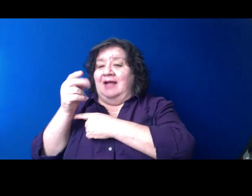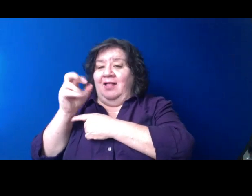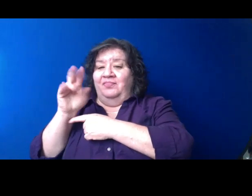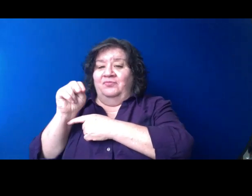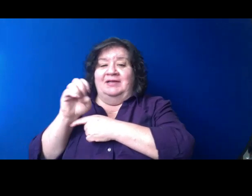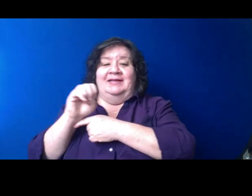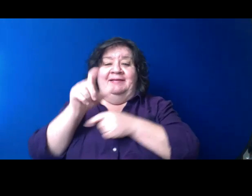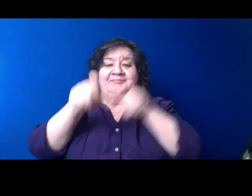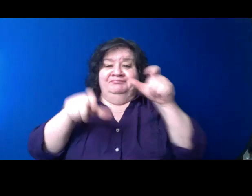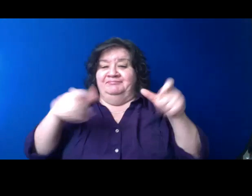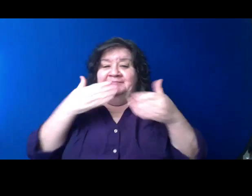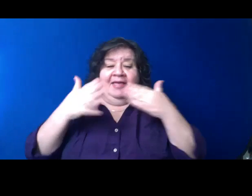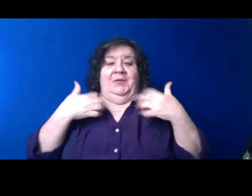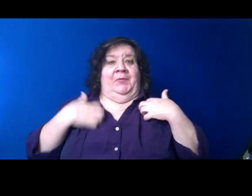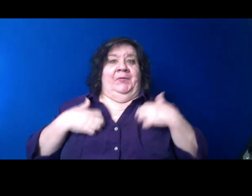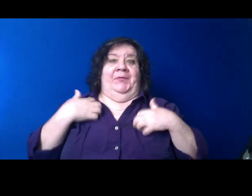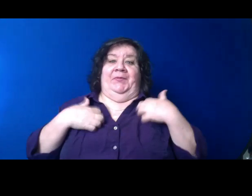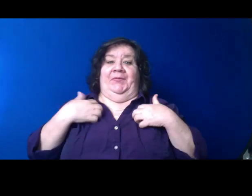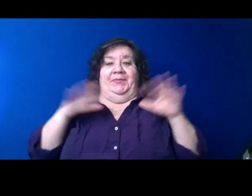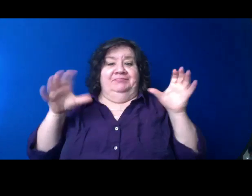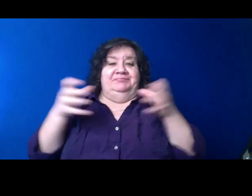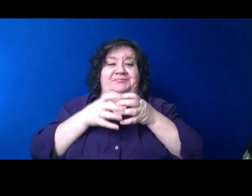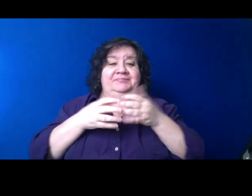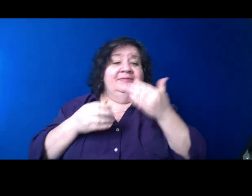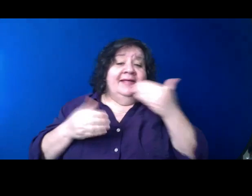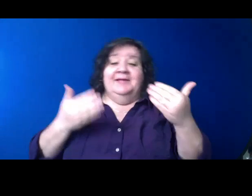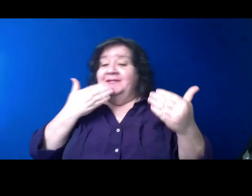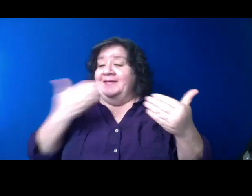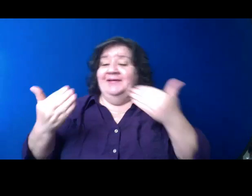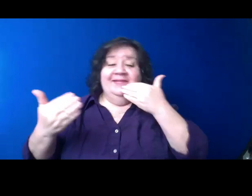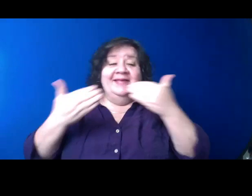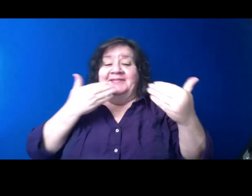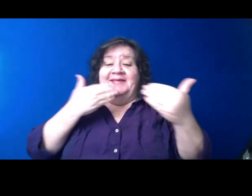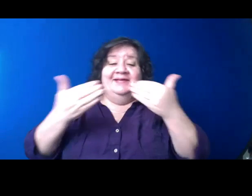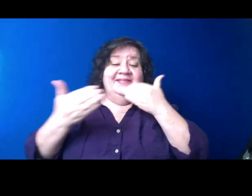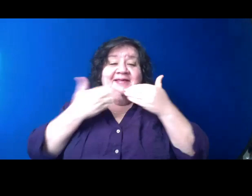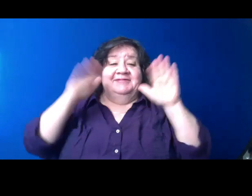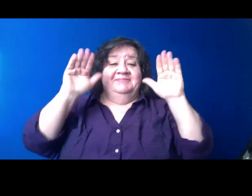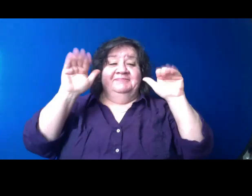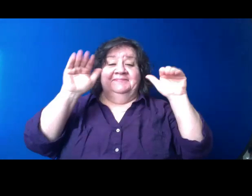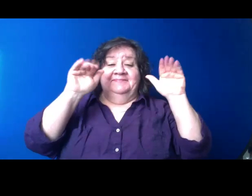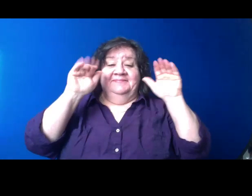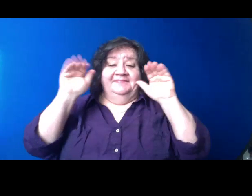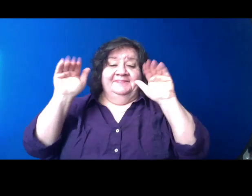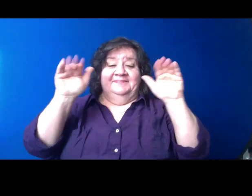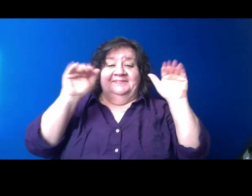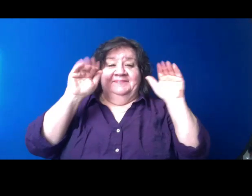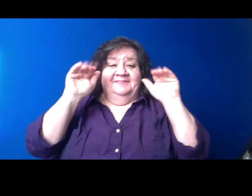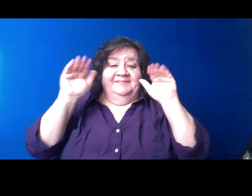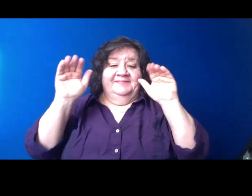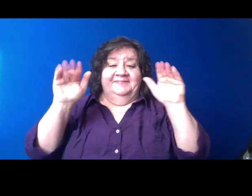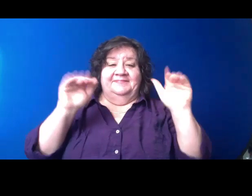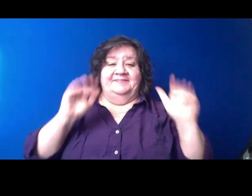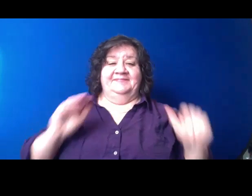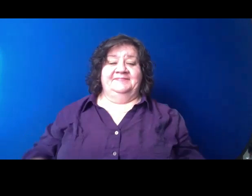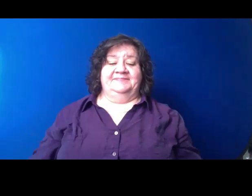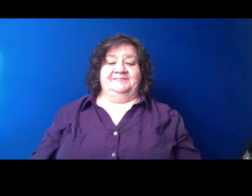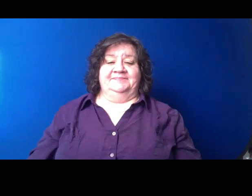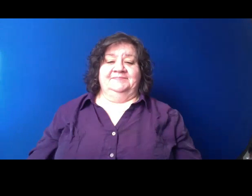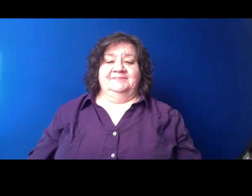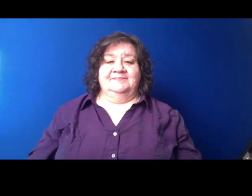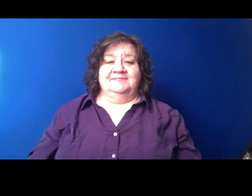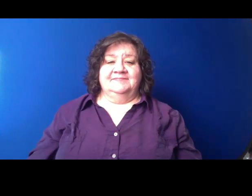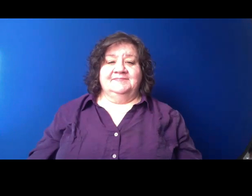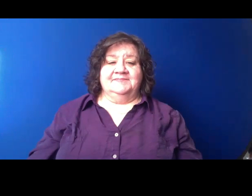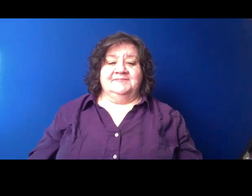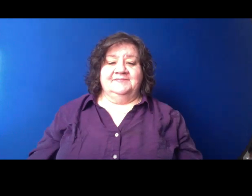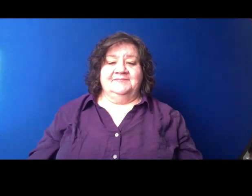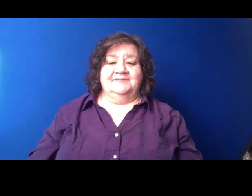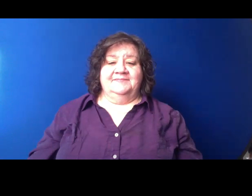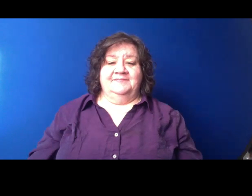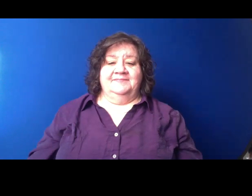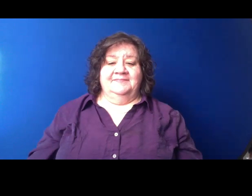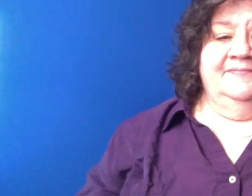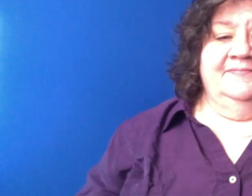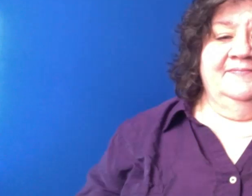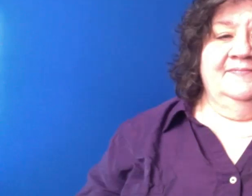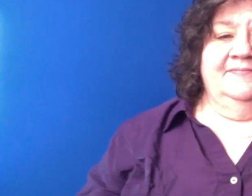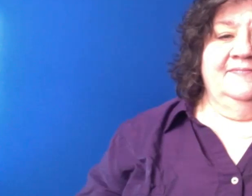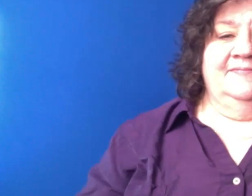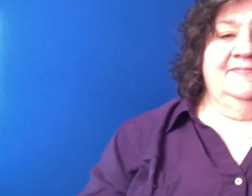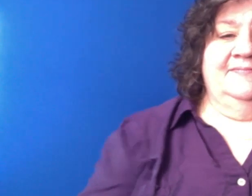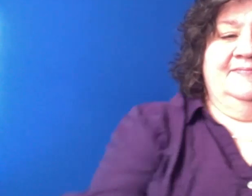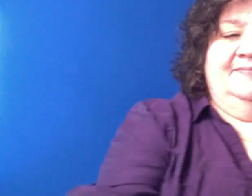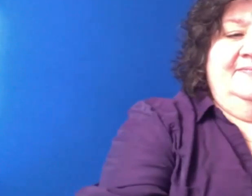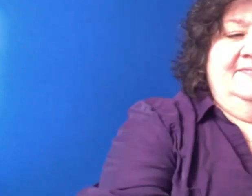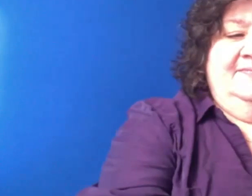bye